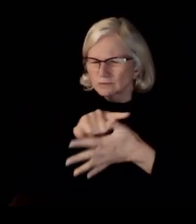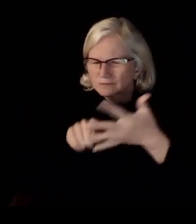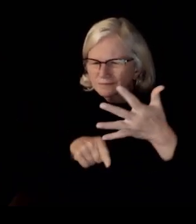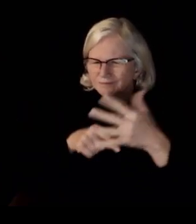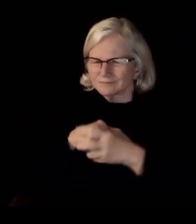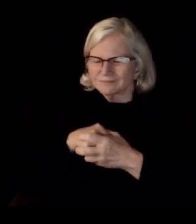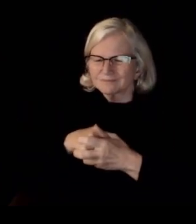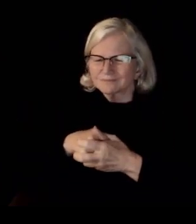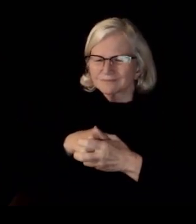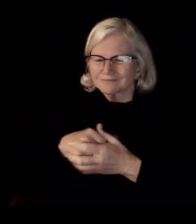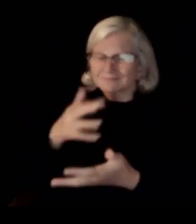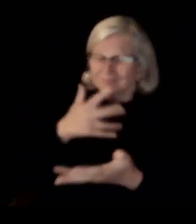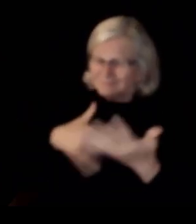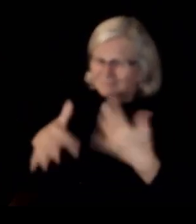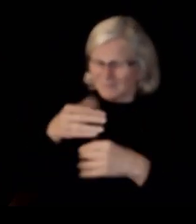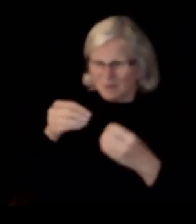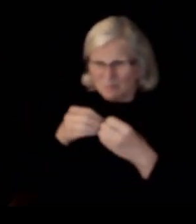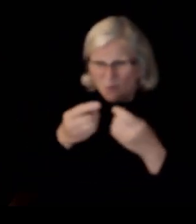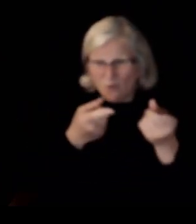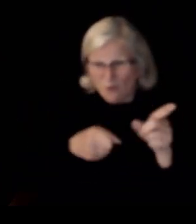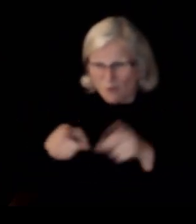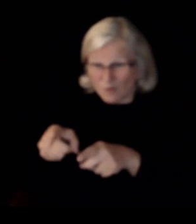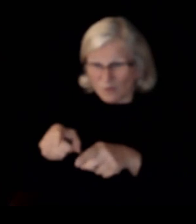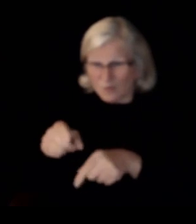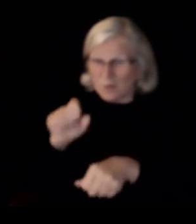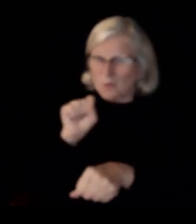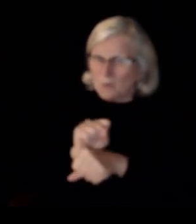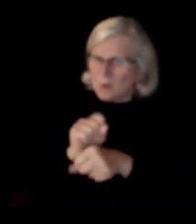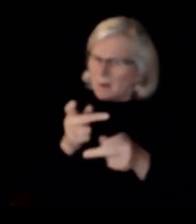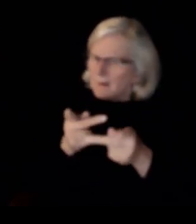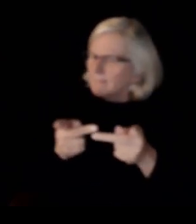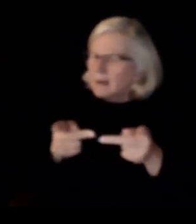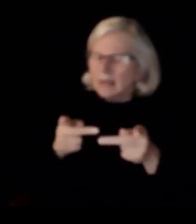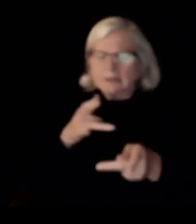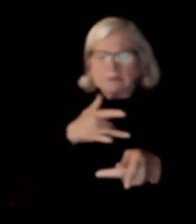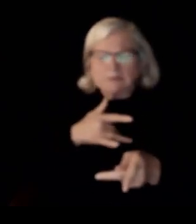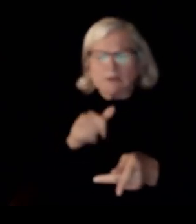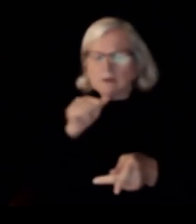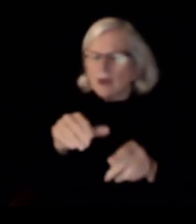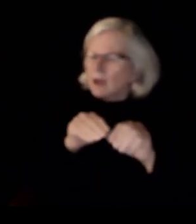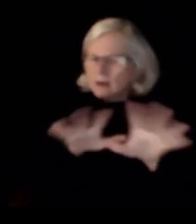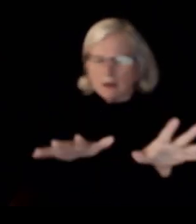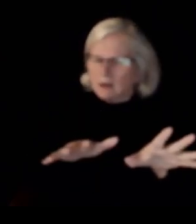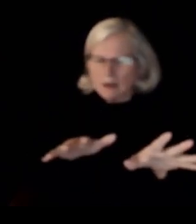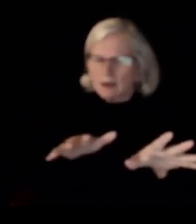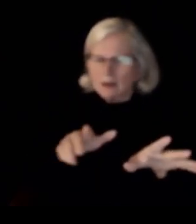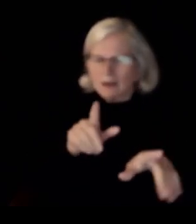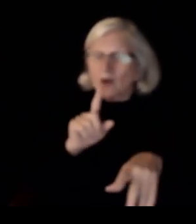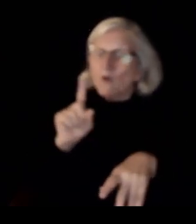workplace be the source of transmission but rather we're seeing individuals who are socially